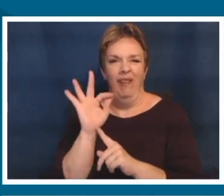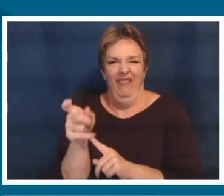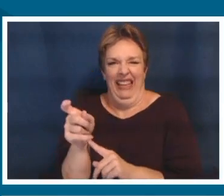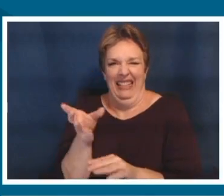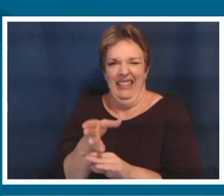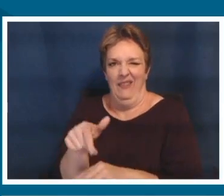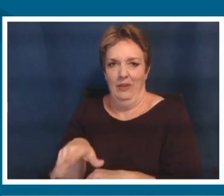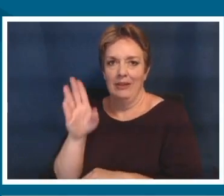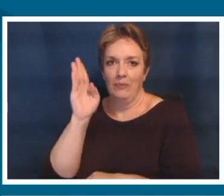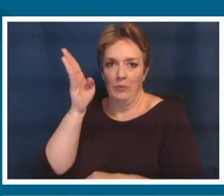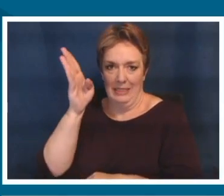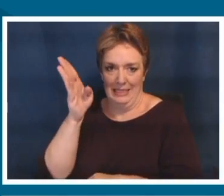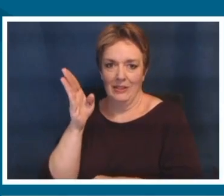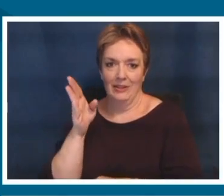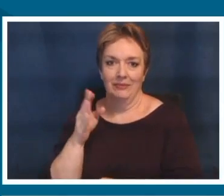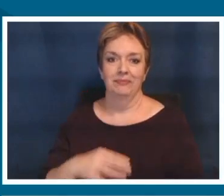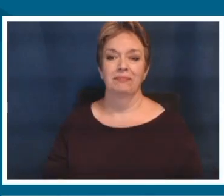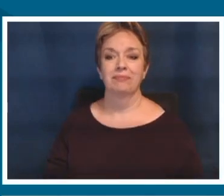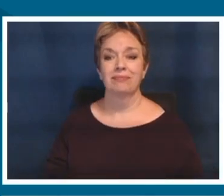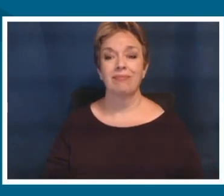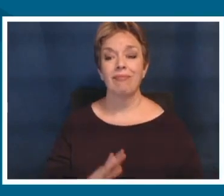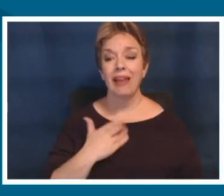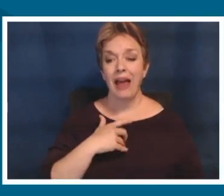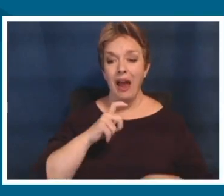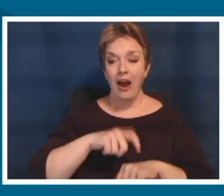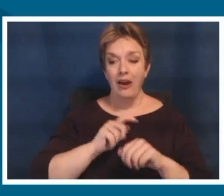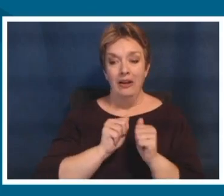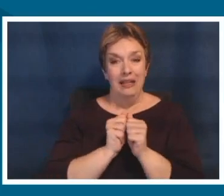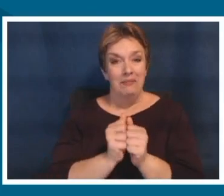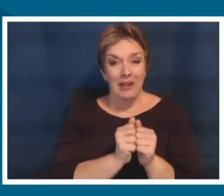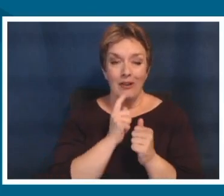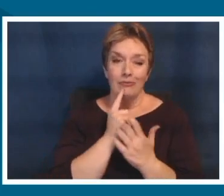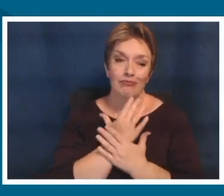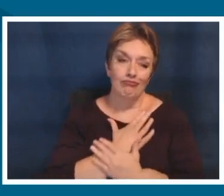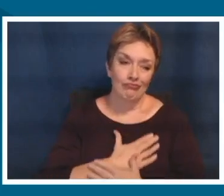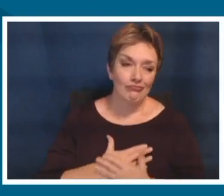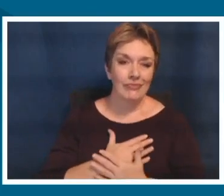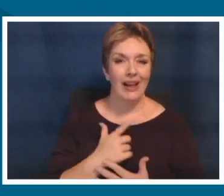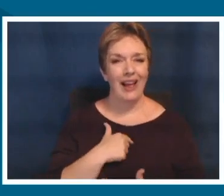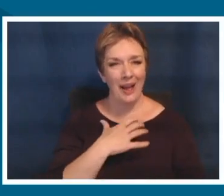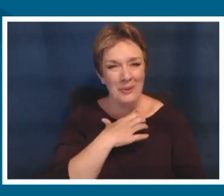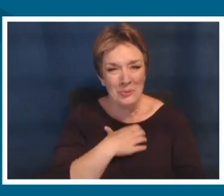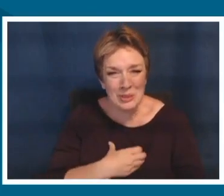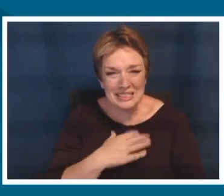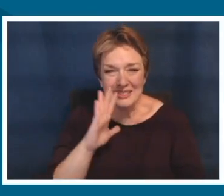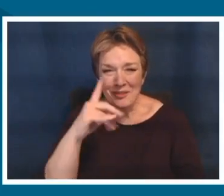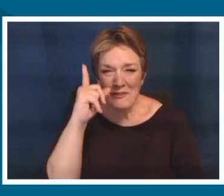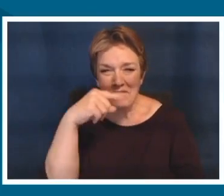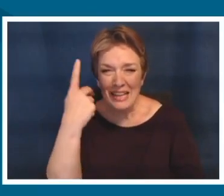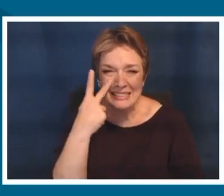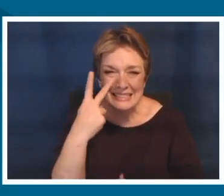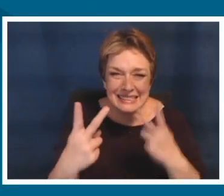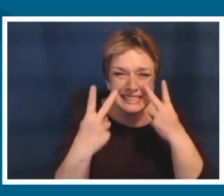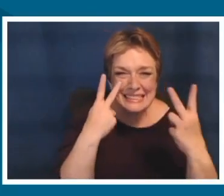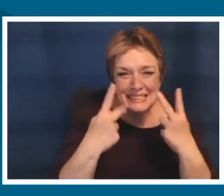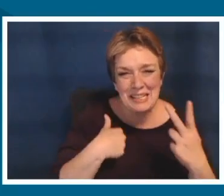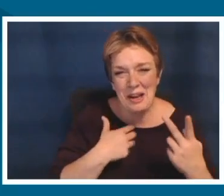we really enjoyed our time today and um i wish we could see all your faces but